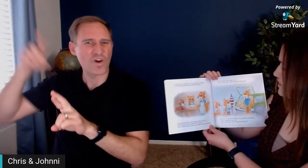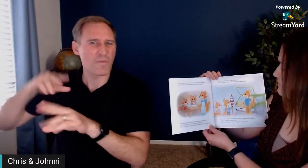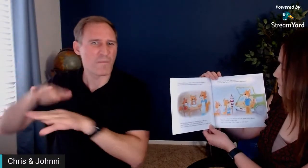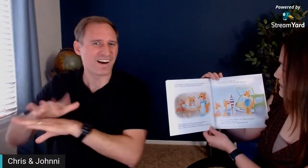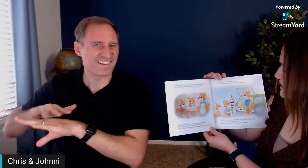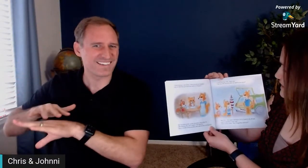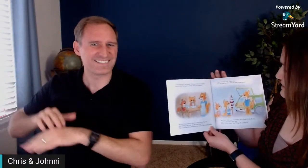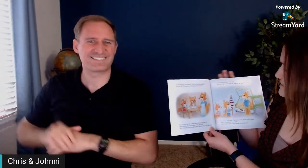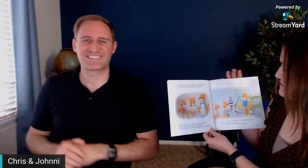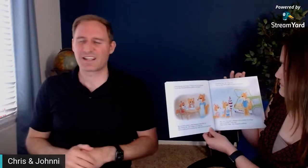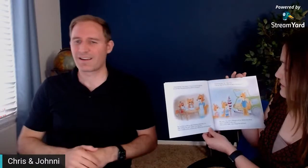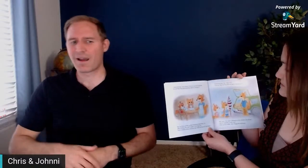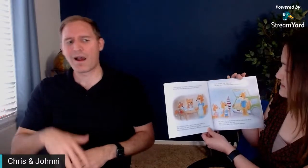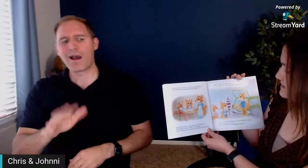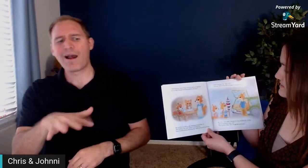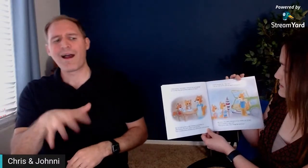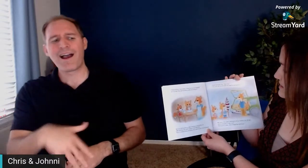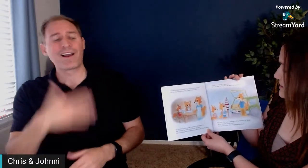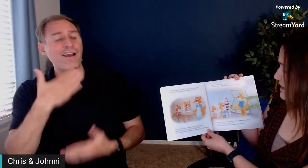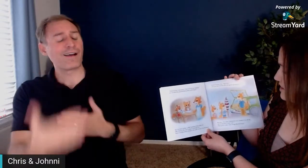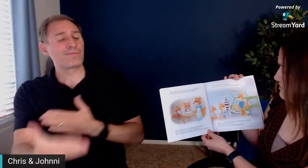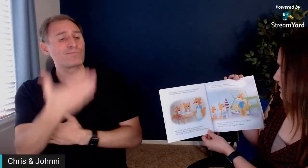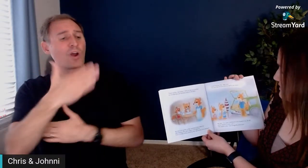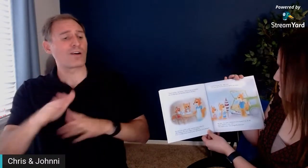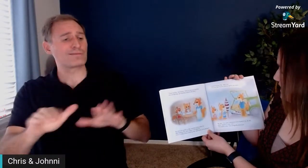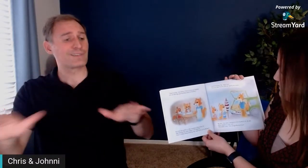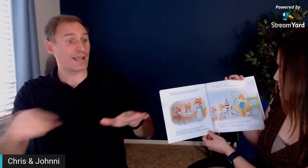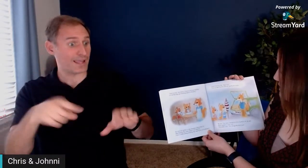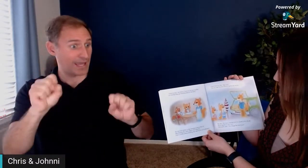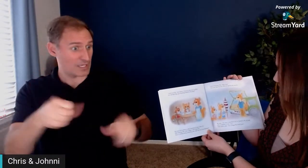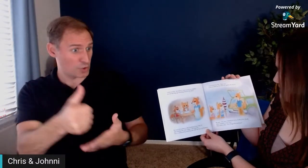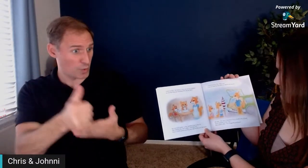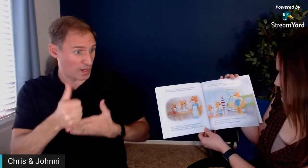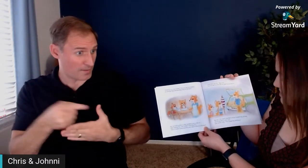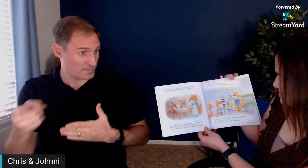good morning kids papa says can you help me find what we need for the beach